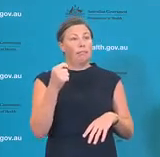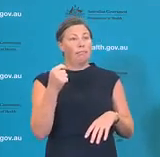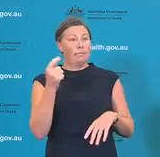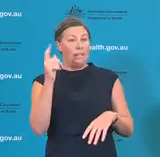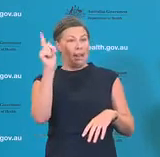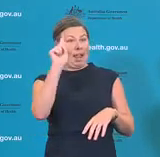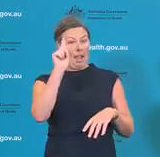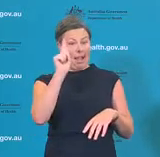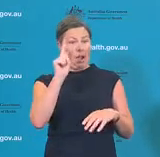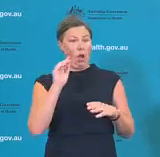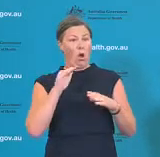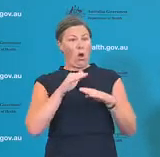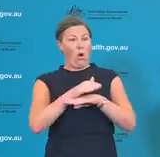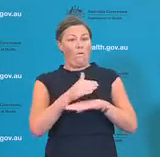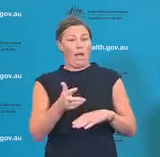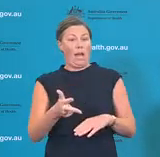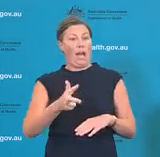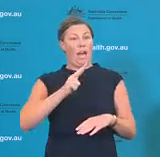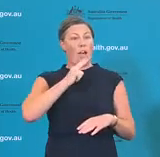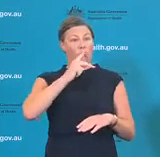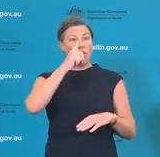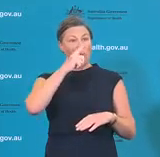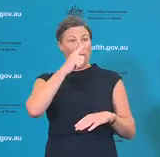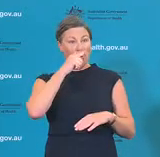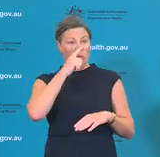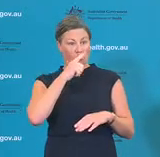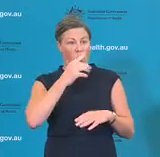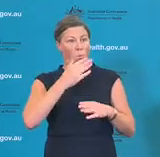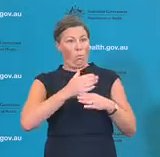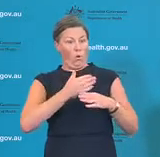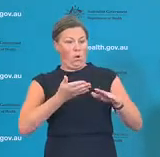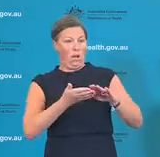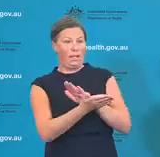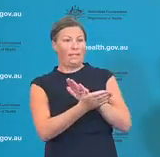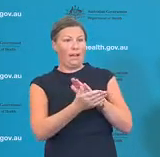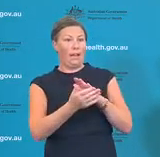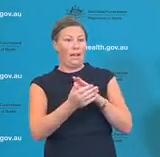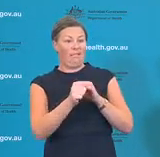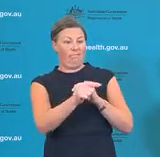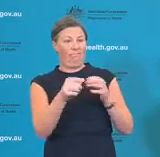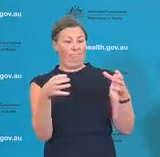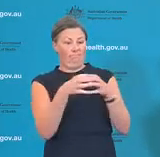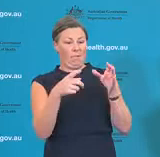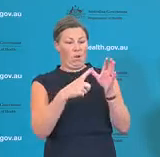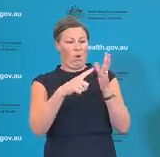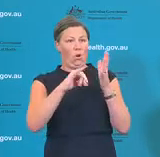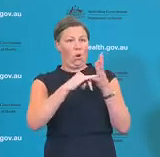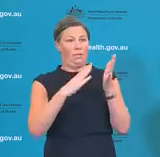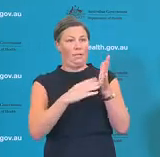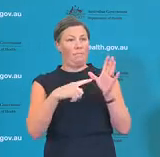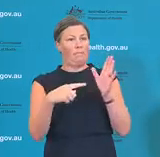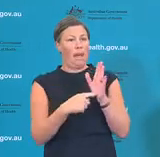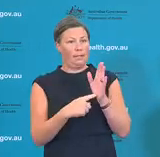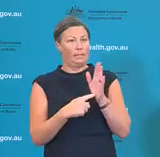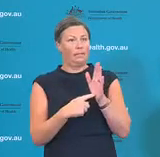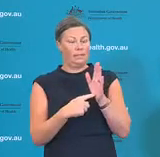registered as a part of AUSMAT on database that we keep updated and they are all trained and a large number of them are ready